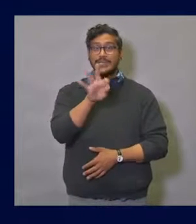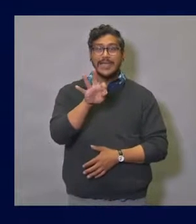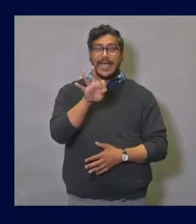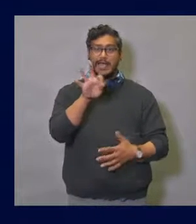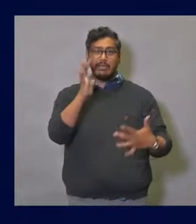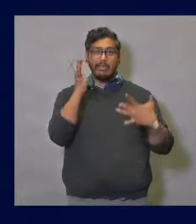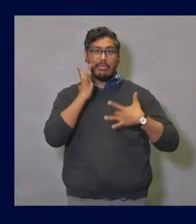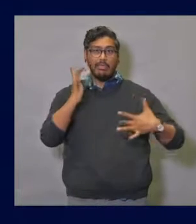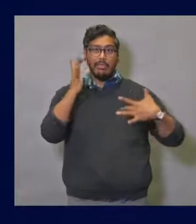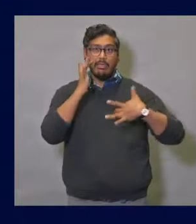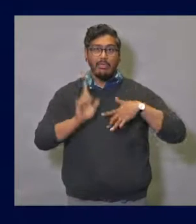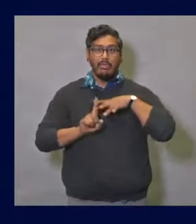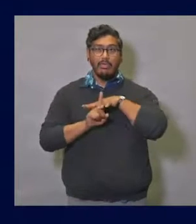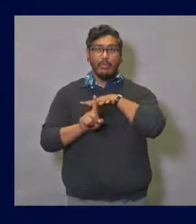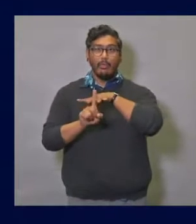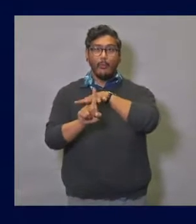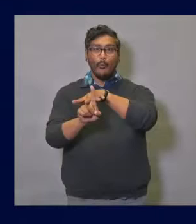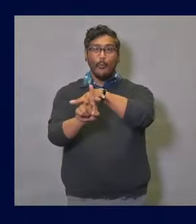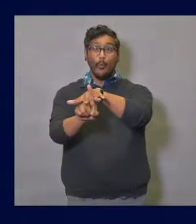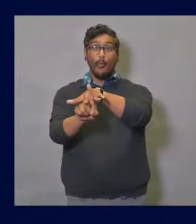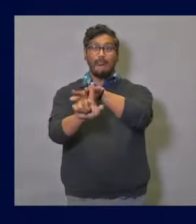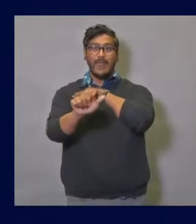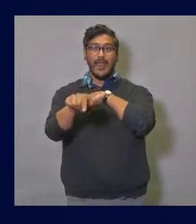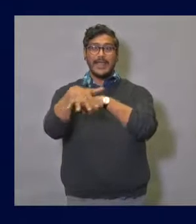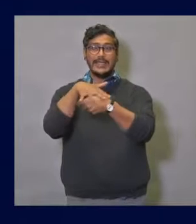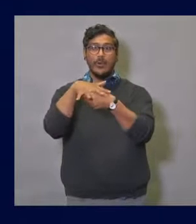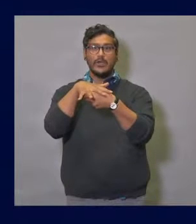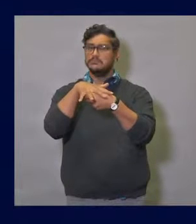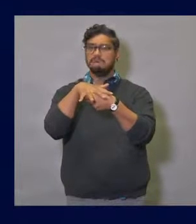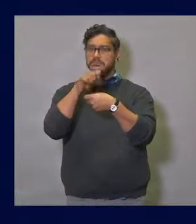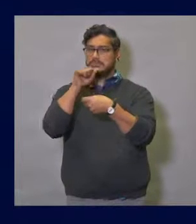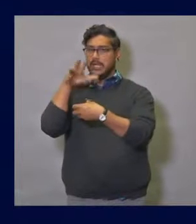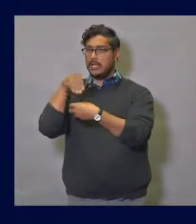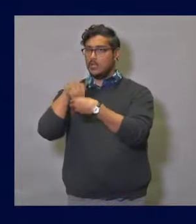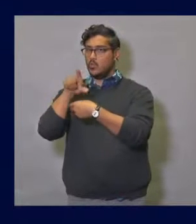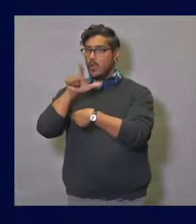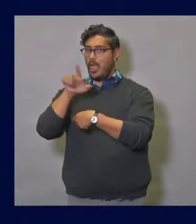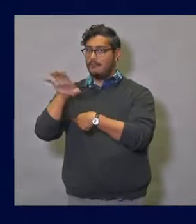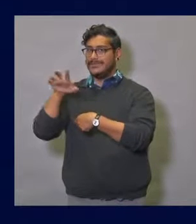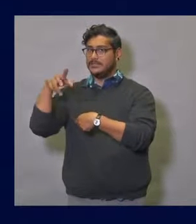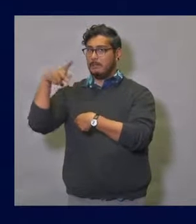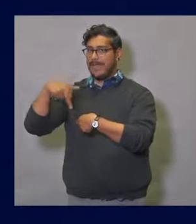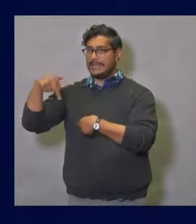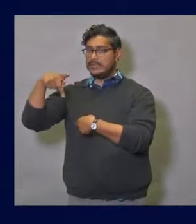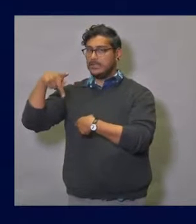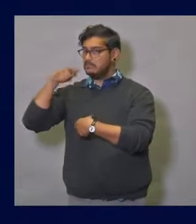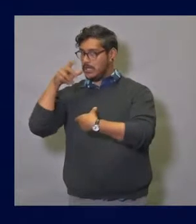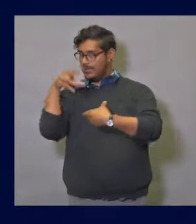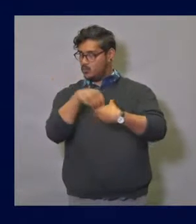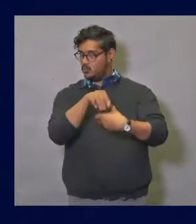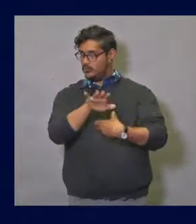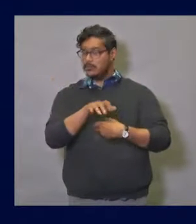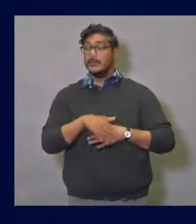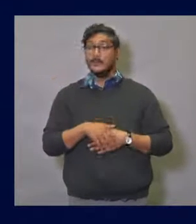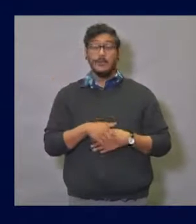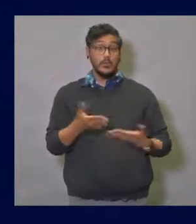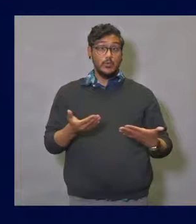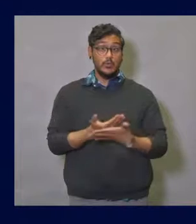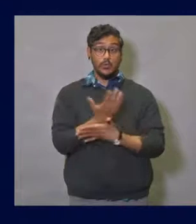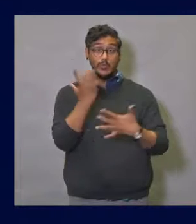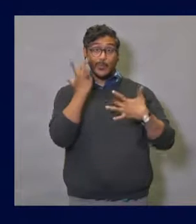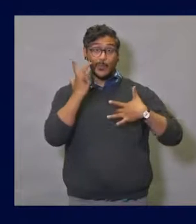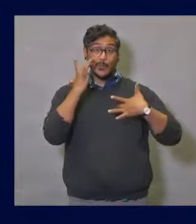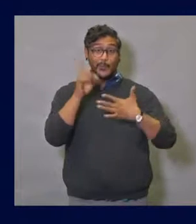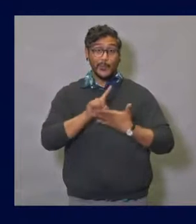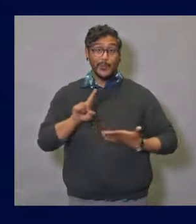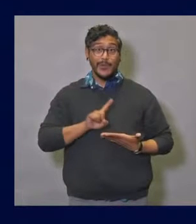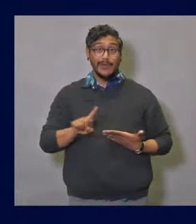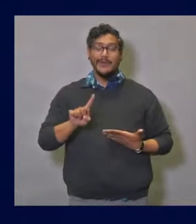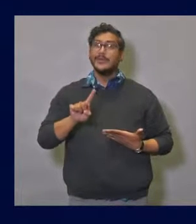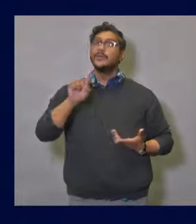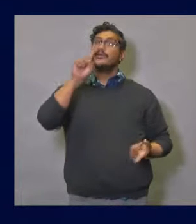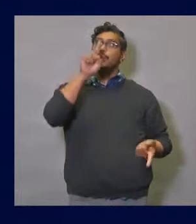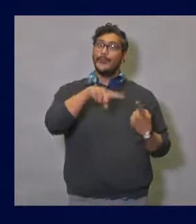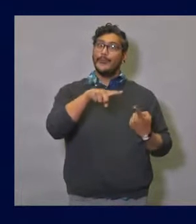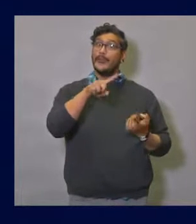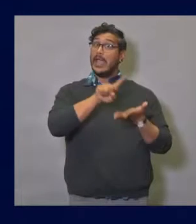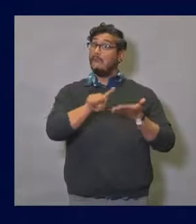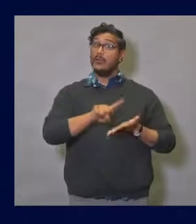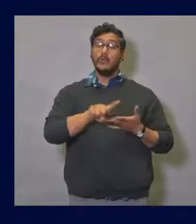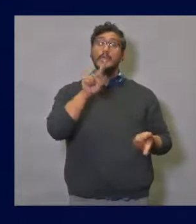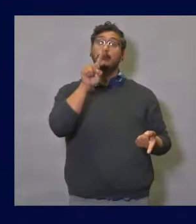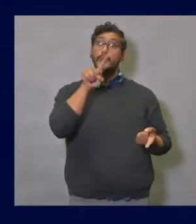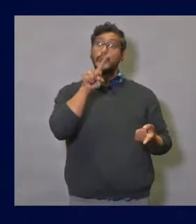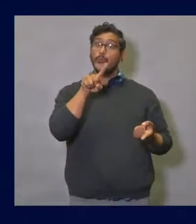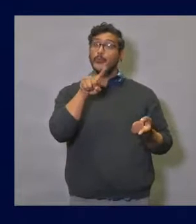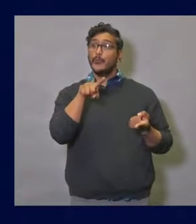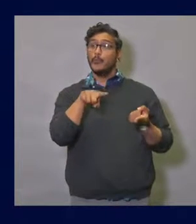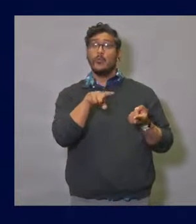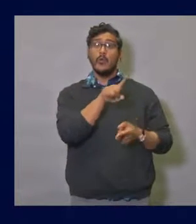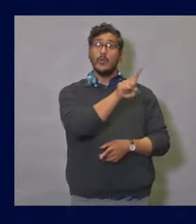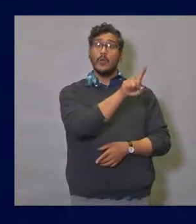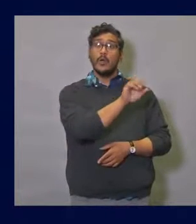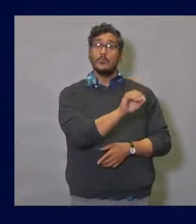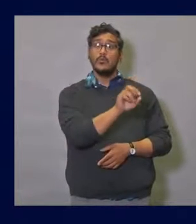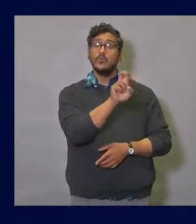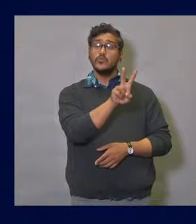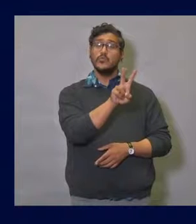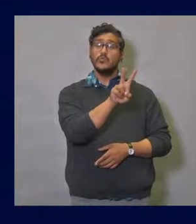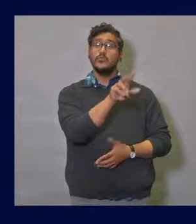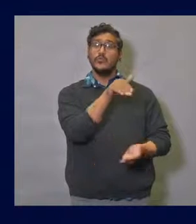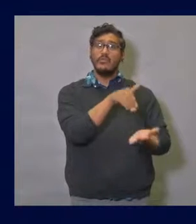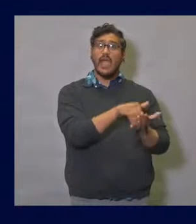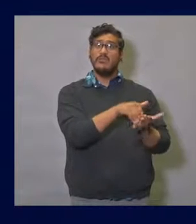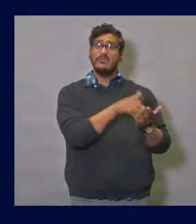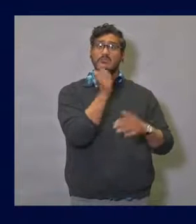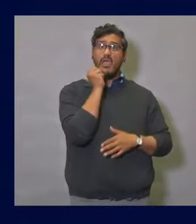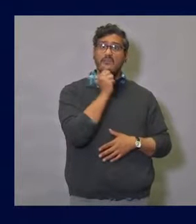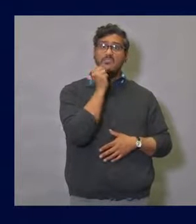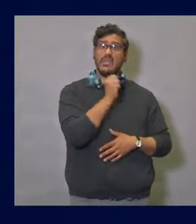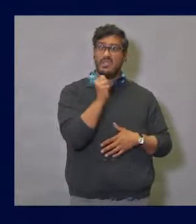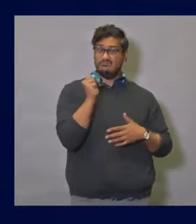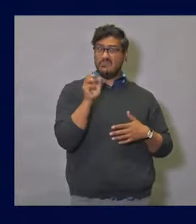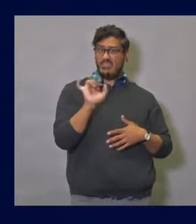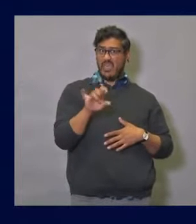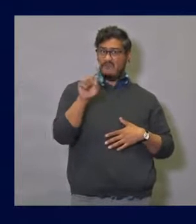HASTA EL 18 DE MARZO DE 2021 SE